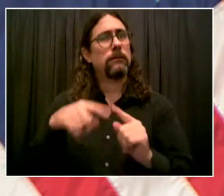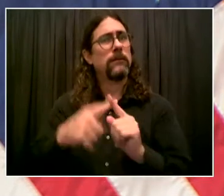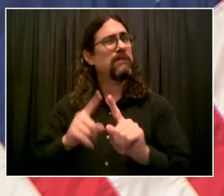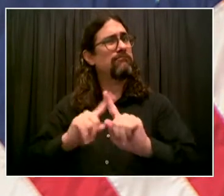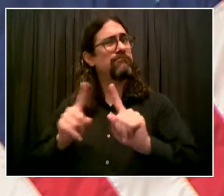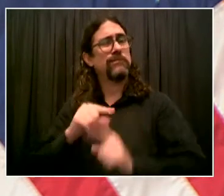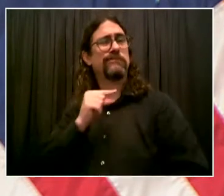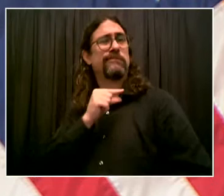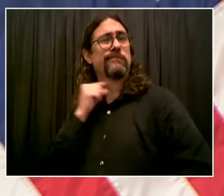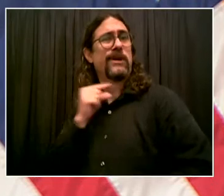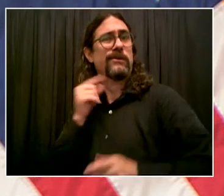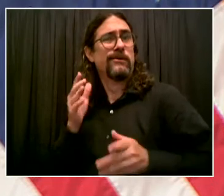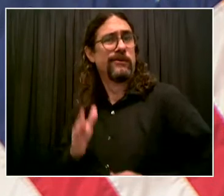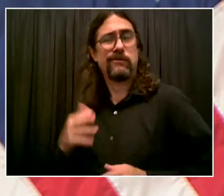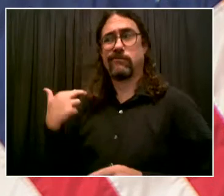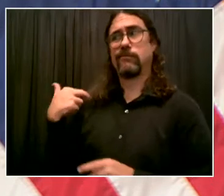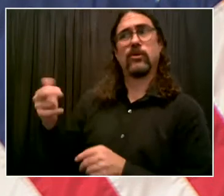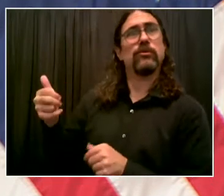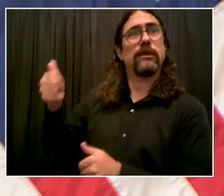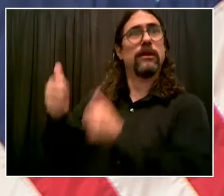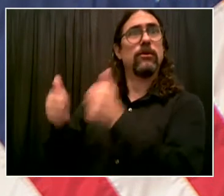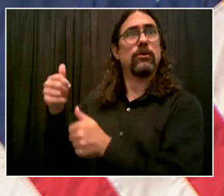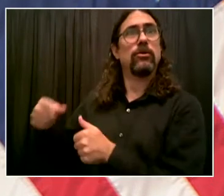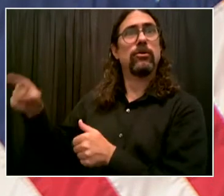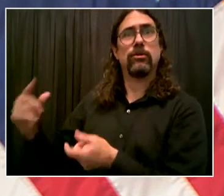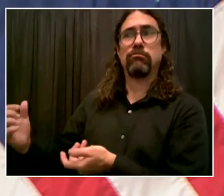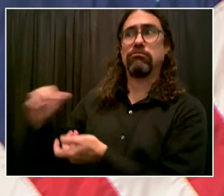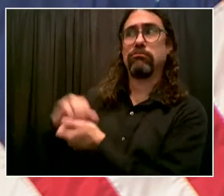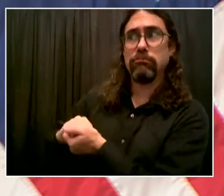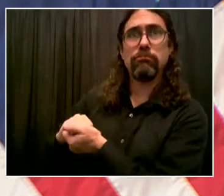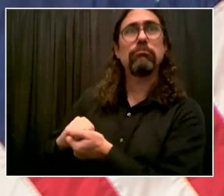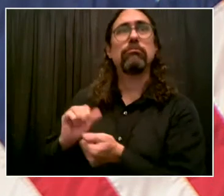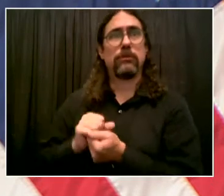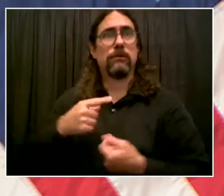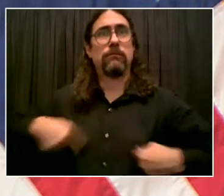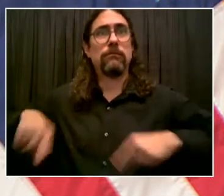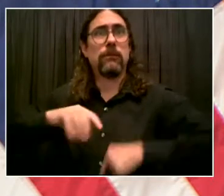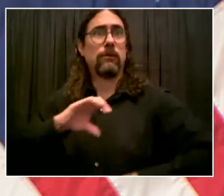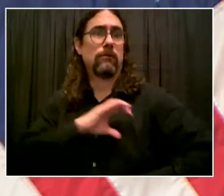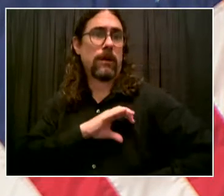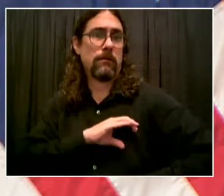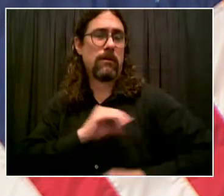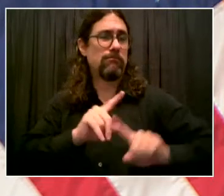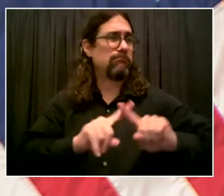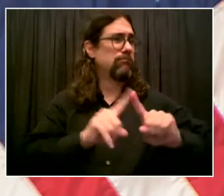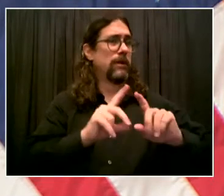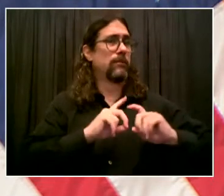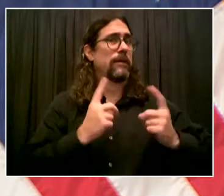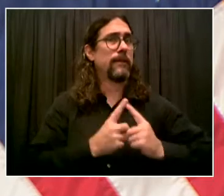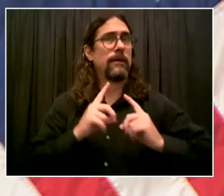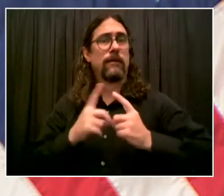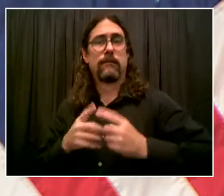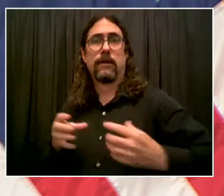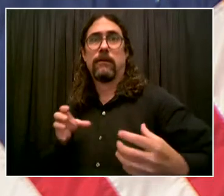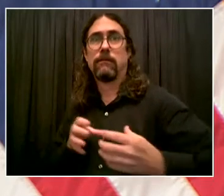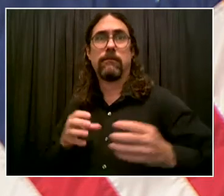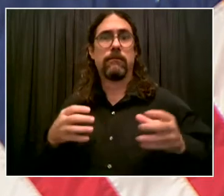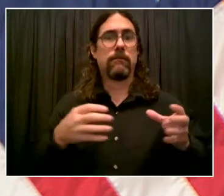HAND-IN-HAND WITH THE CLERGY. AS WELL AS